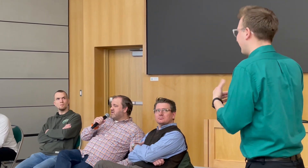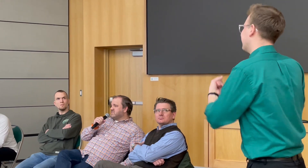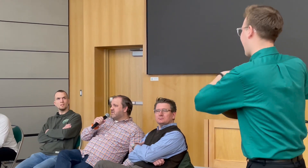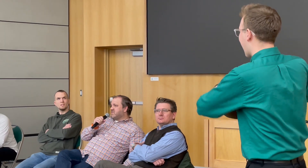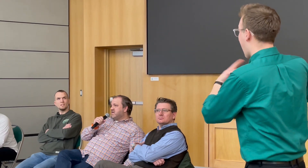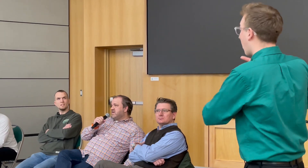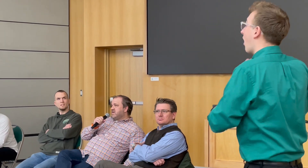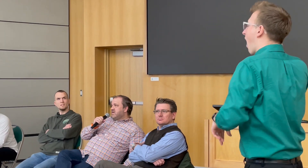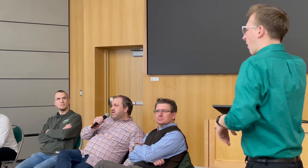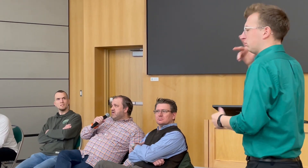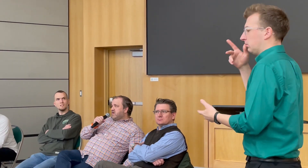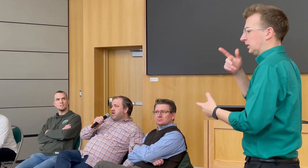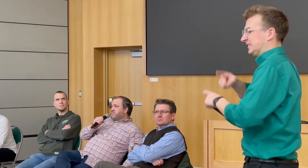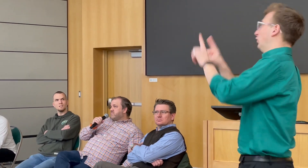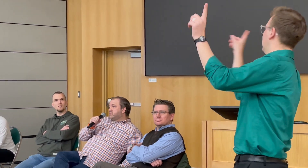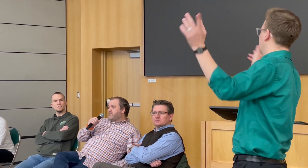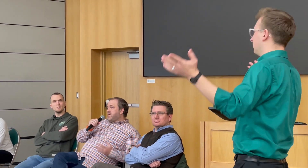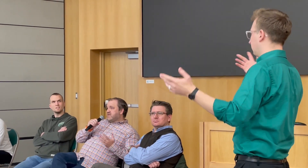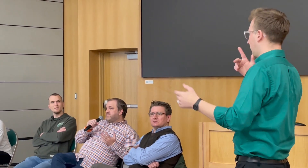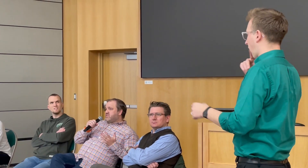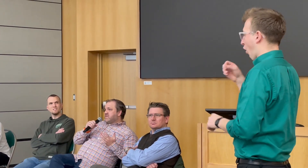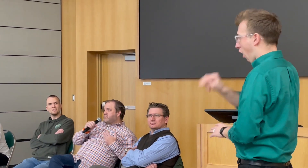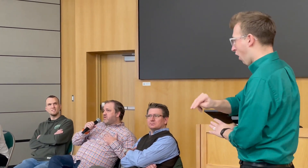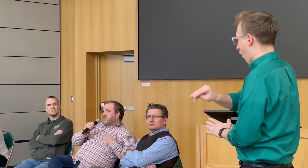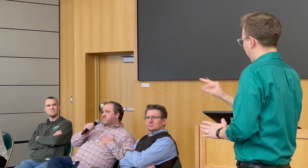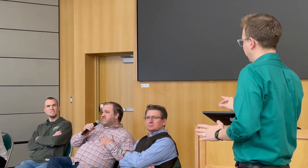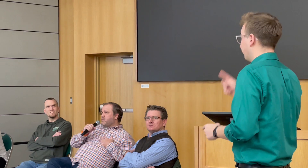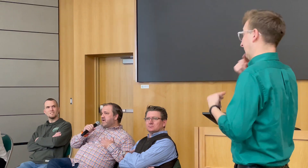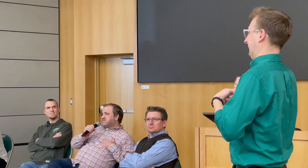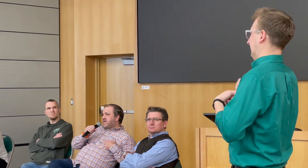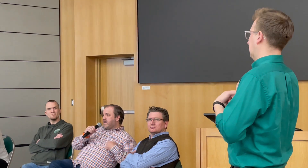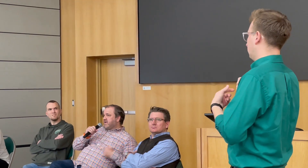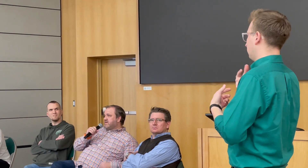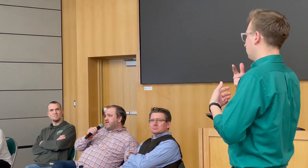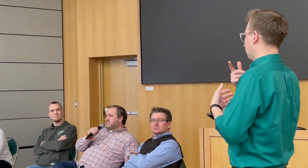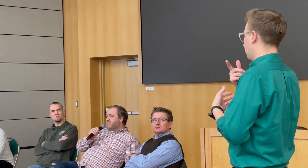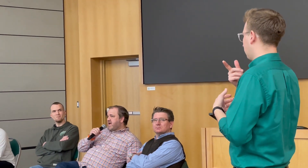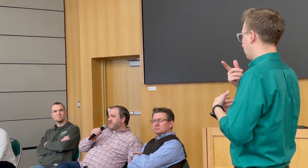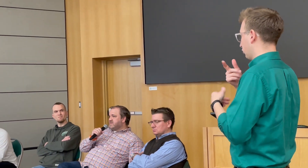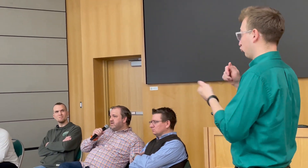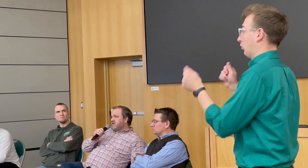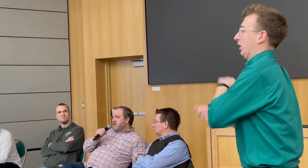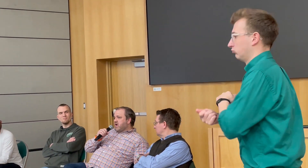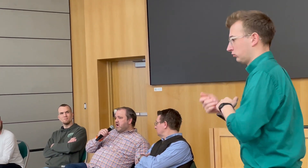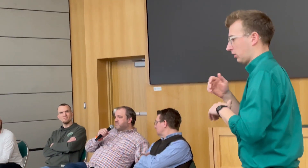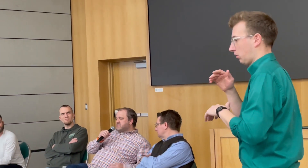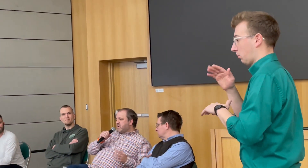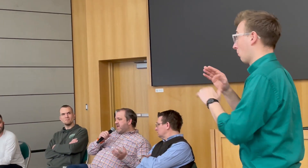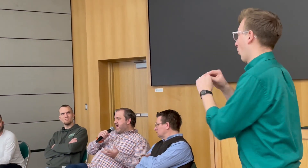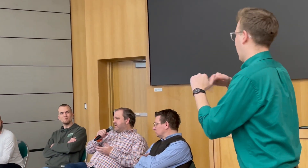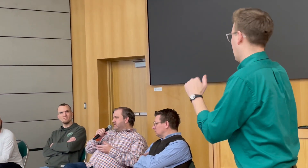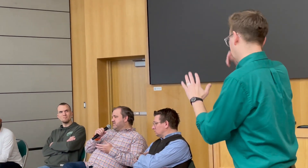on so um so for me it's been transformative in ways that I didn't expect um just want to add